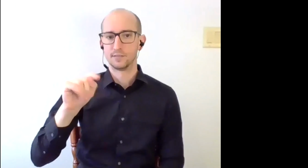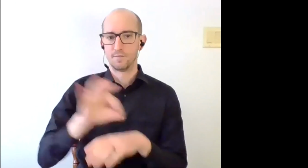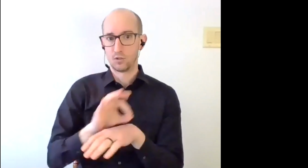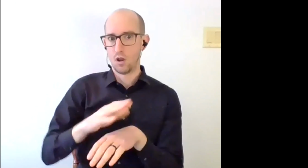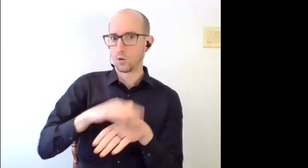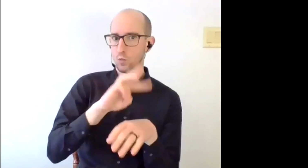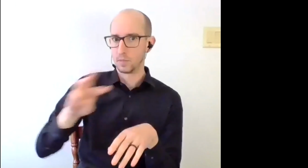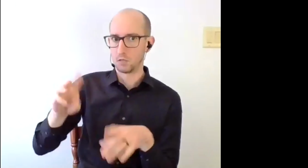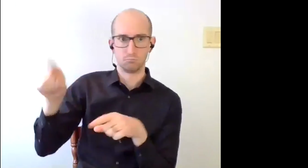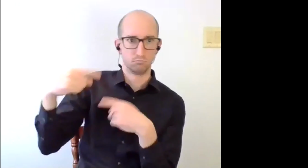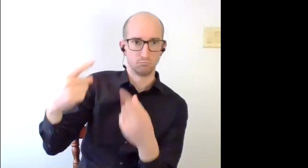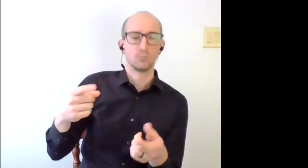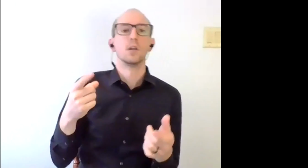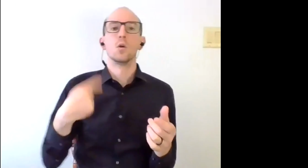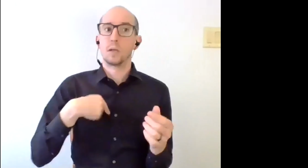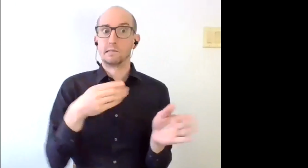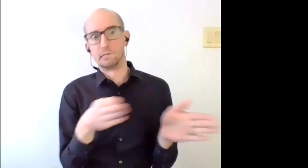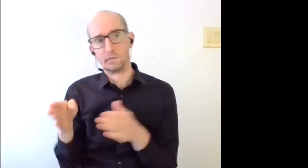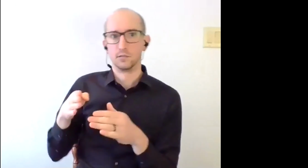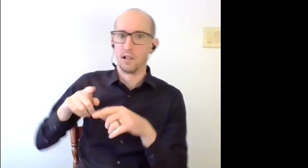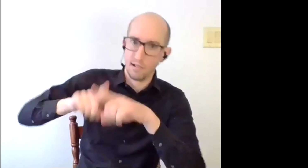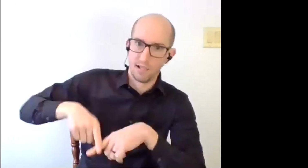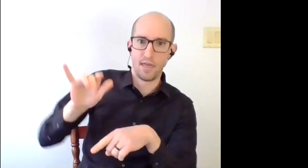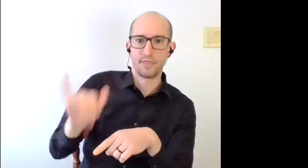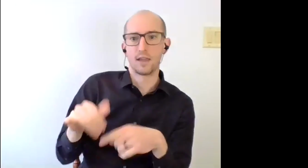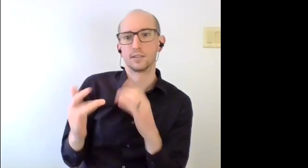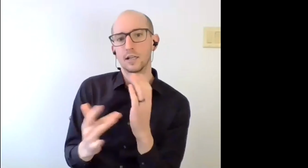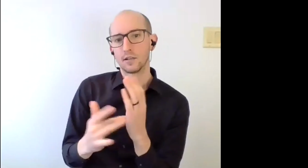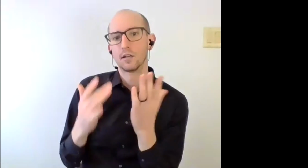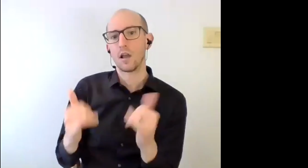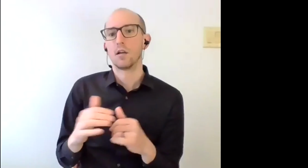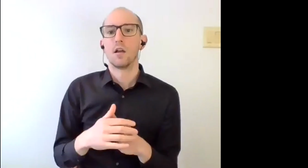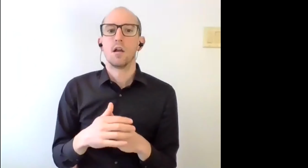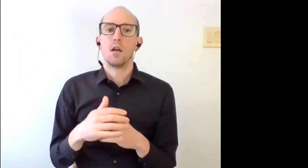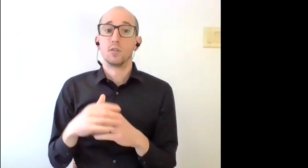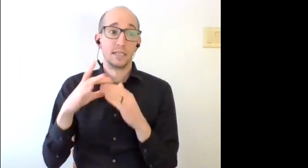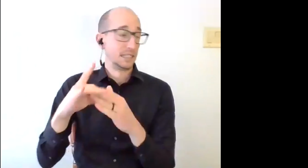have had a live chat feature for a while now. As we pivot to moving